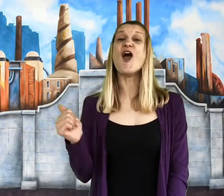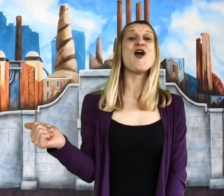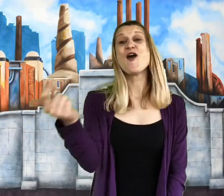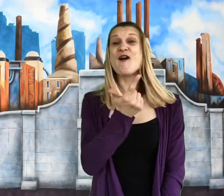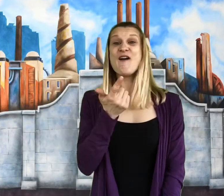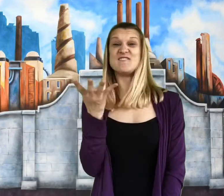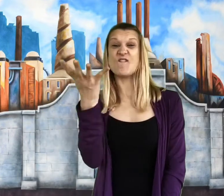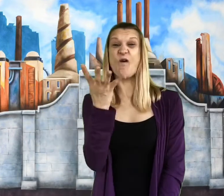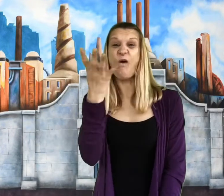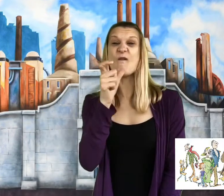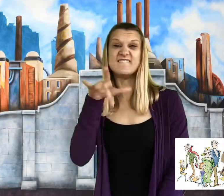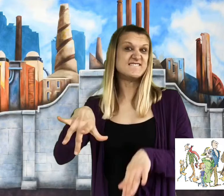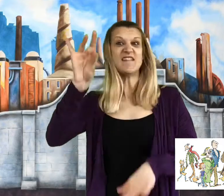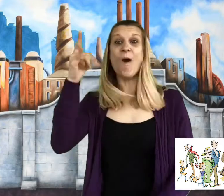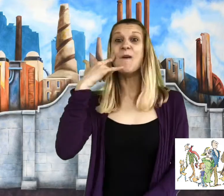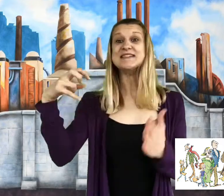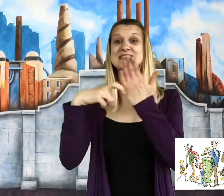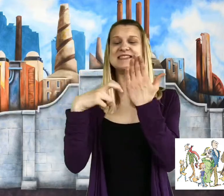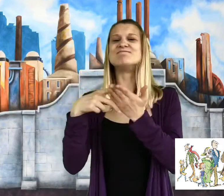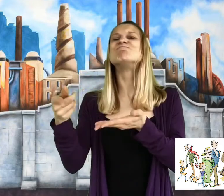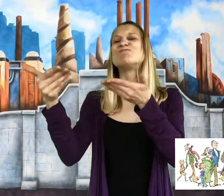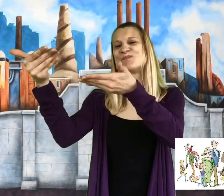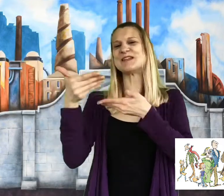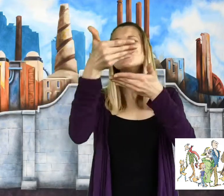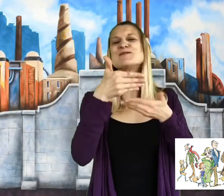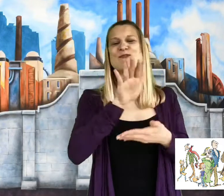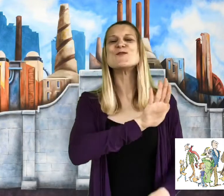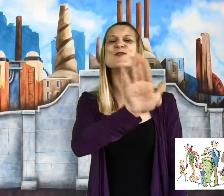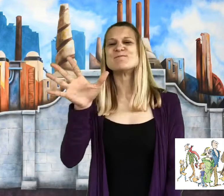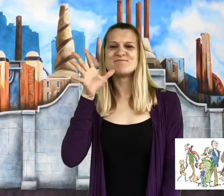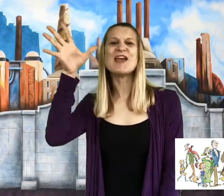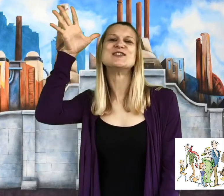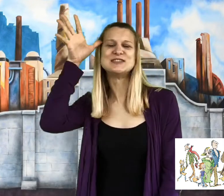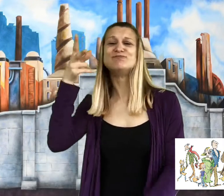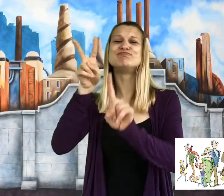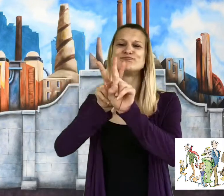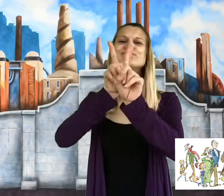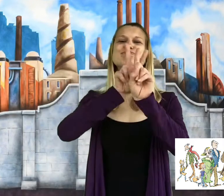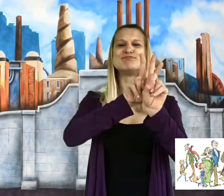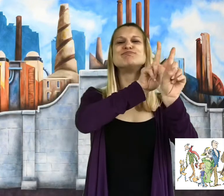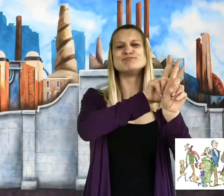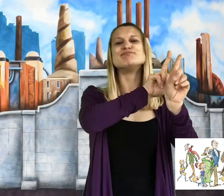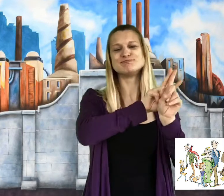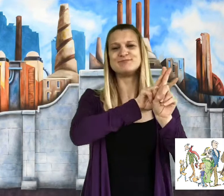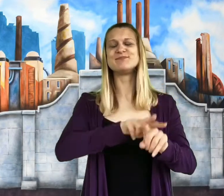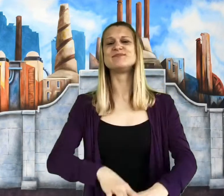All the children, except Charlie, had both their mothers and fathers with them.